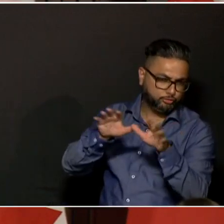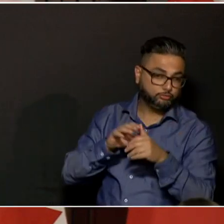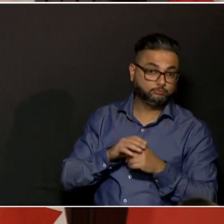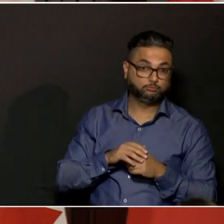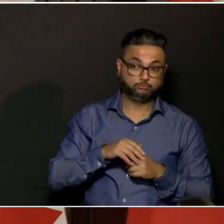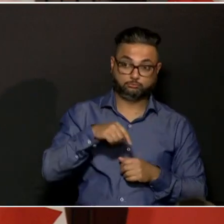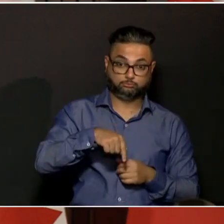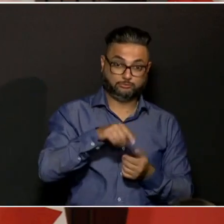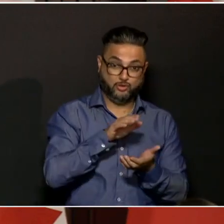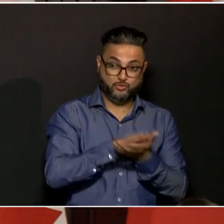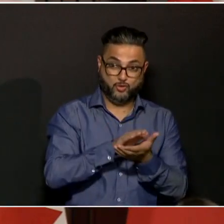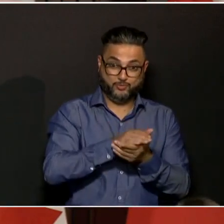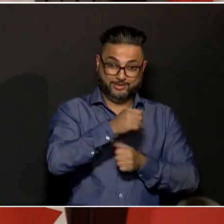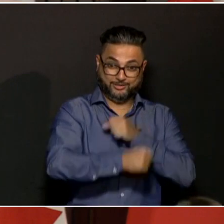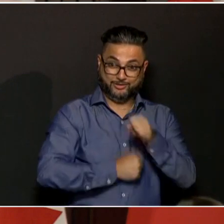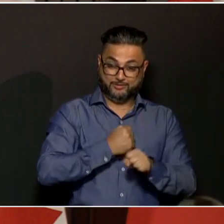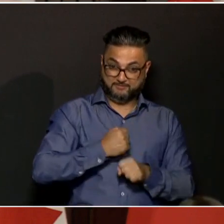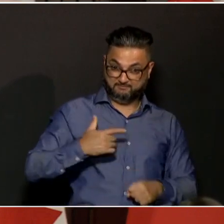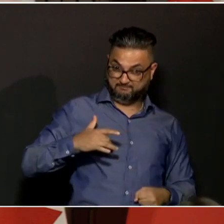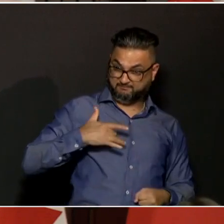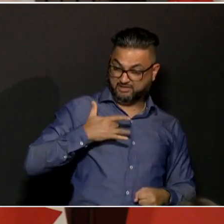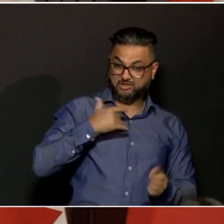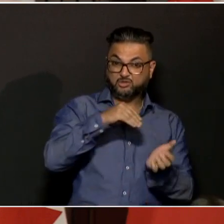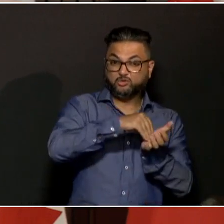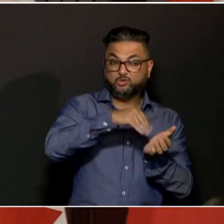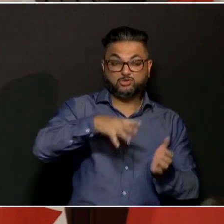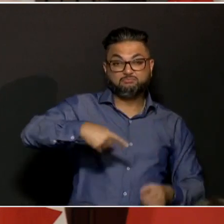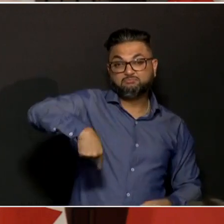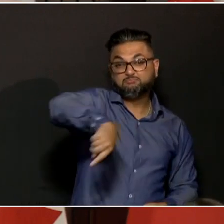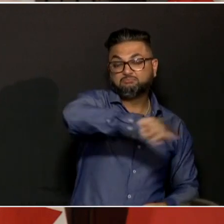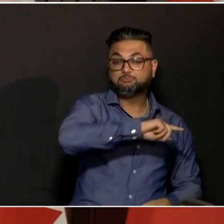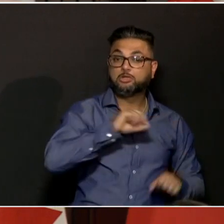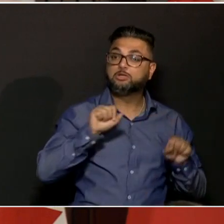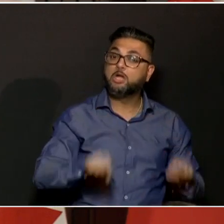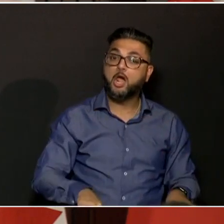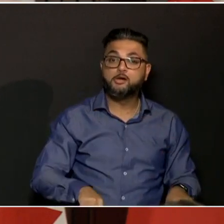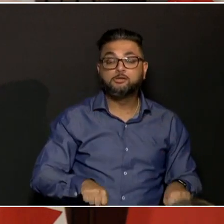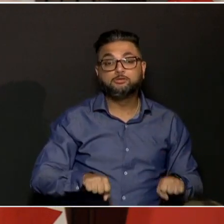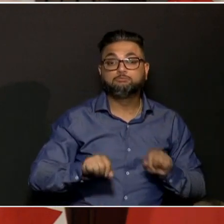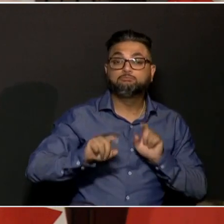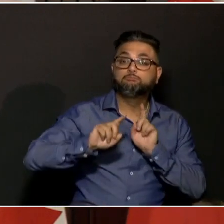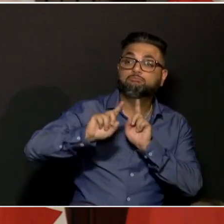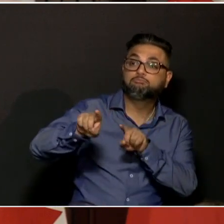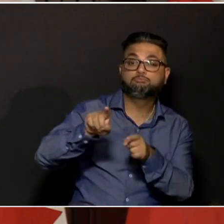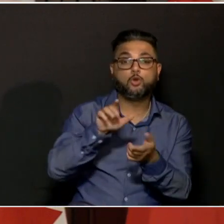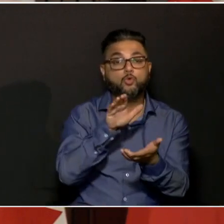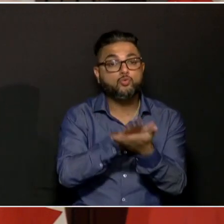Minister I will ask work location will there be a time when students can go to a school